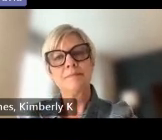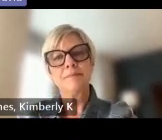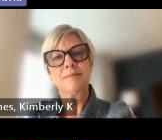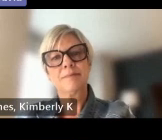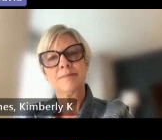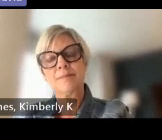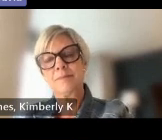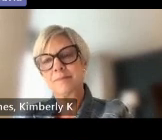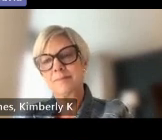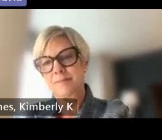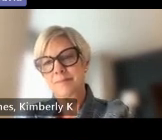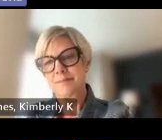Welcome, Michelle.